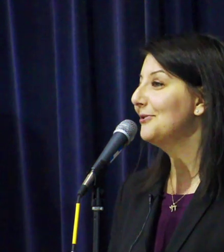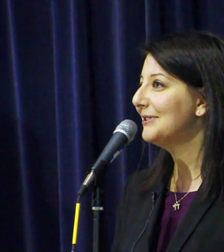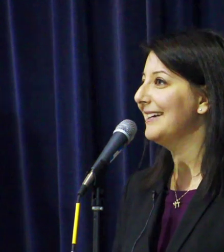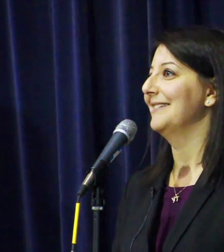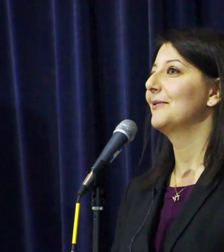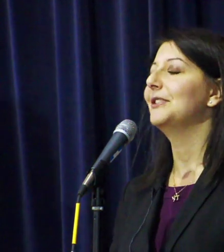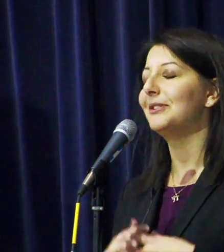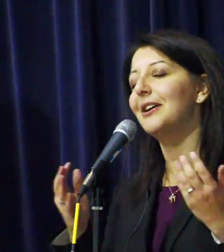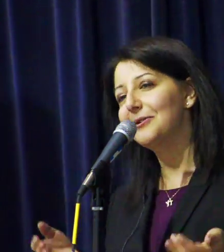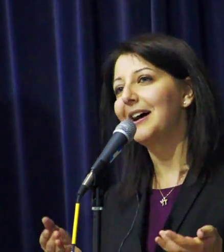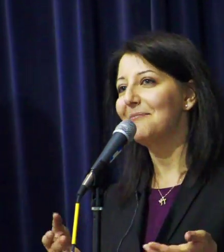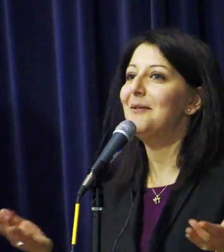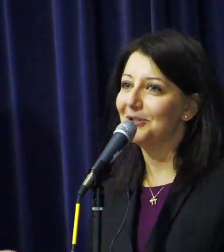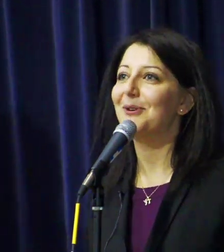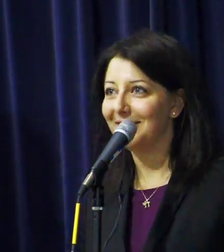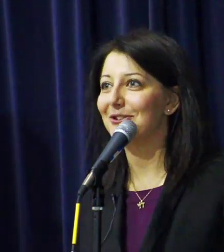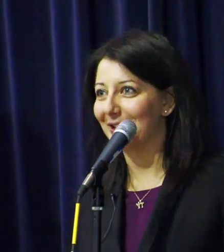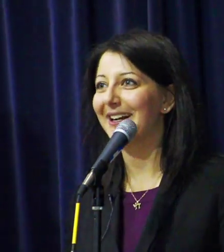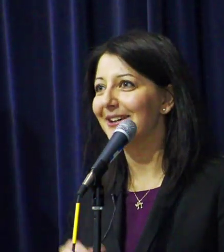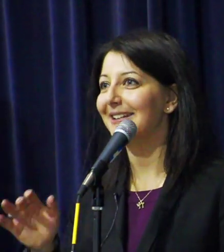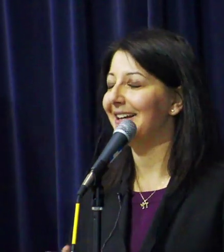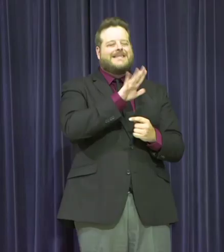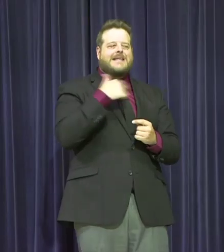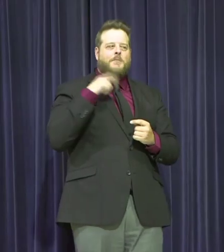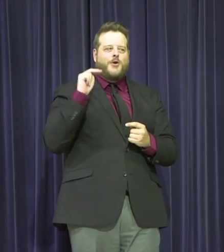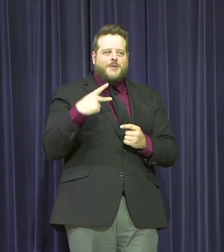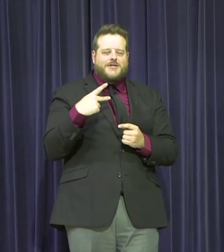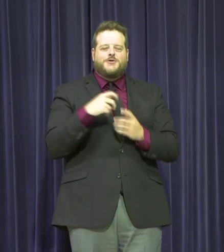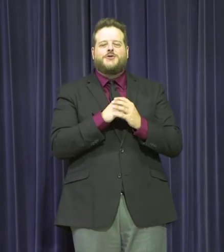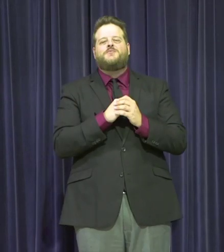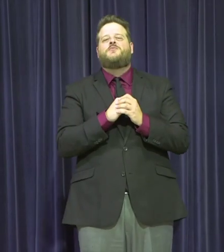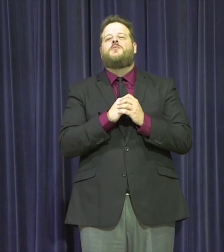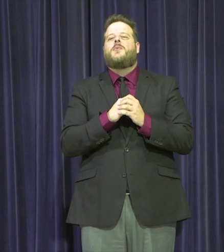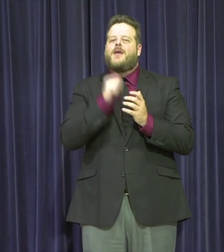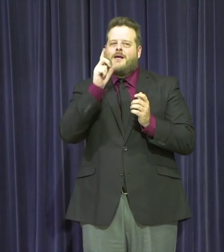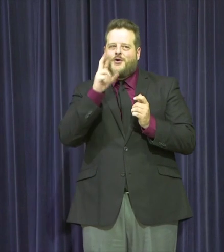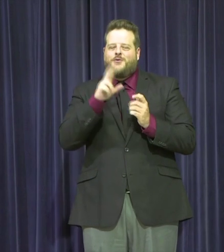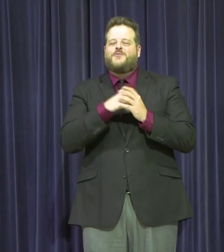Susan" and she was like " Oh, I'm a nurse practictioner" and they would thank her so